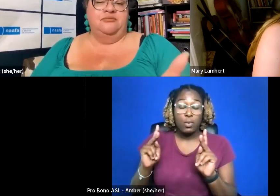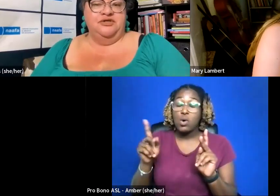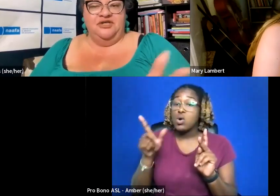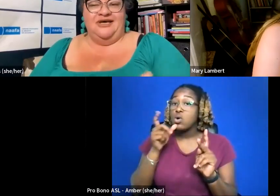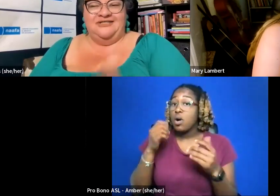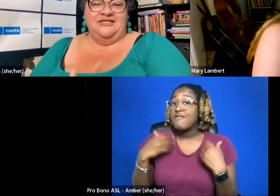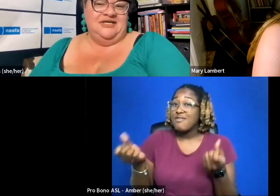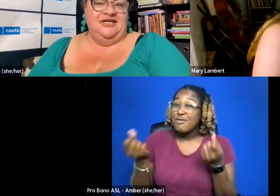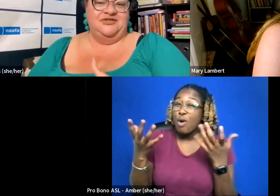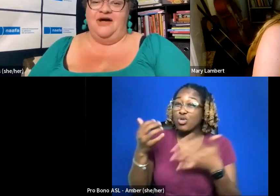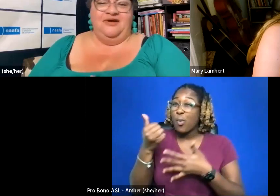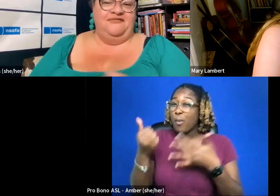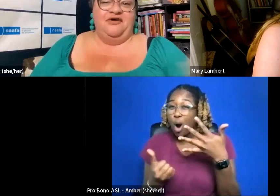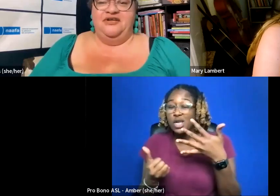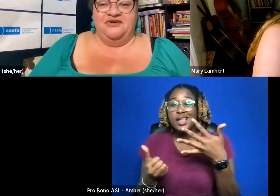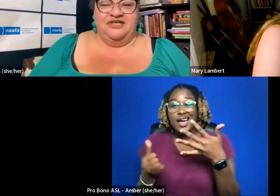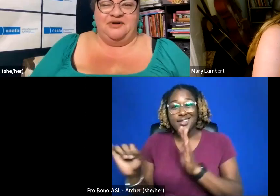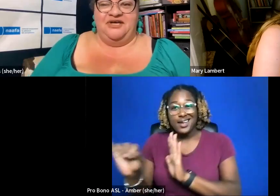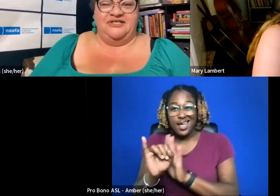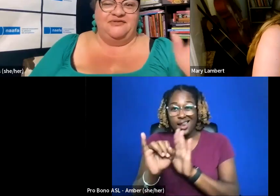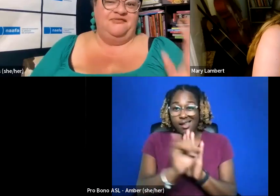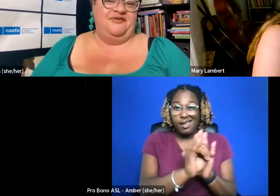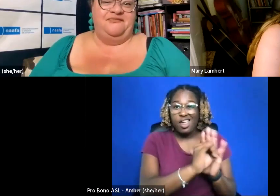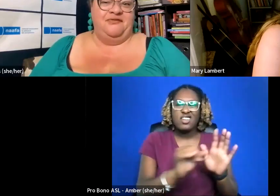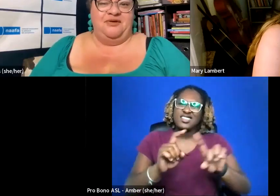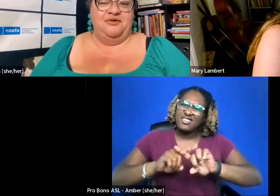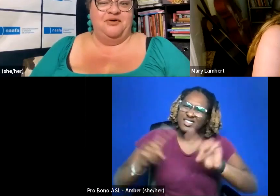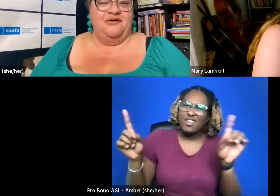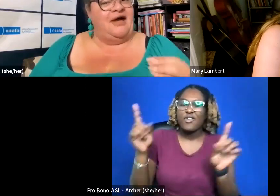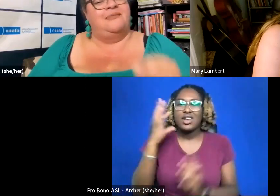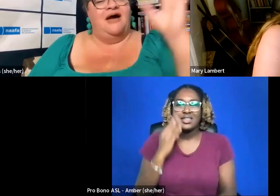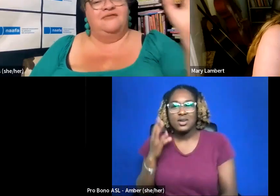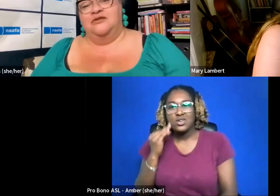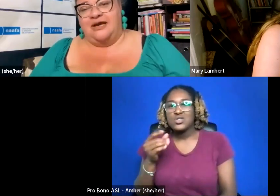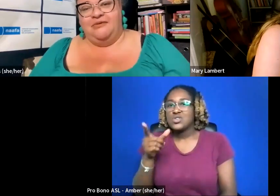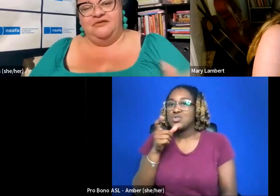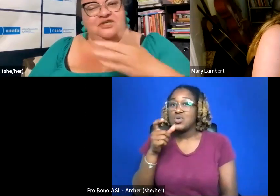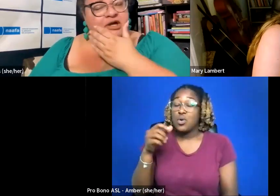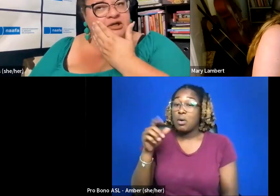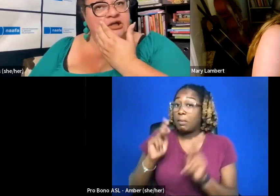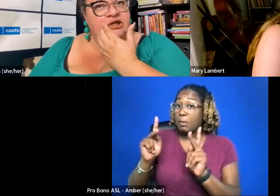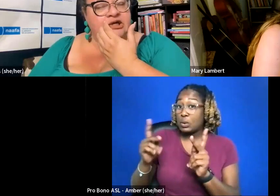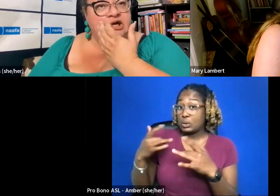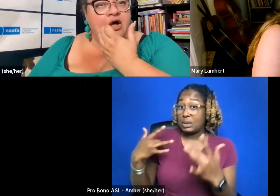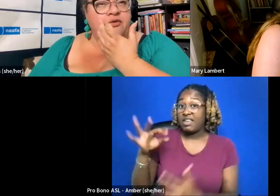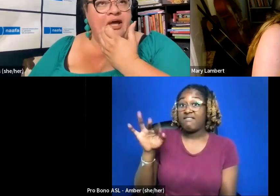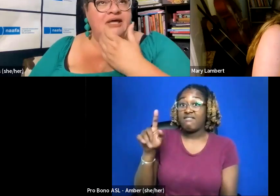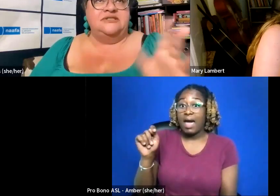marginalized identities are having a very different experience from feet from people who are fat, but have a lot of privilege in other ways.